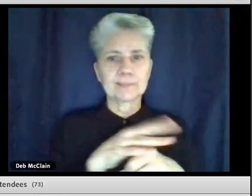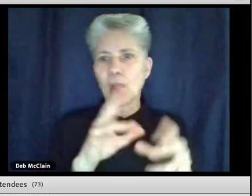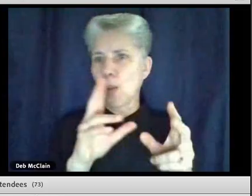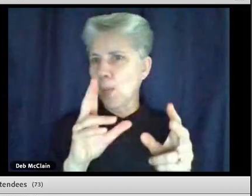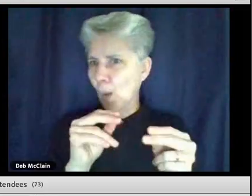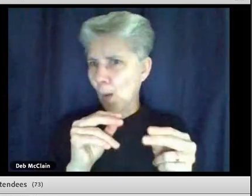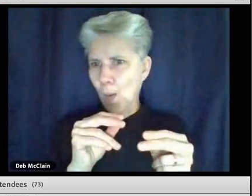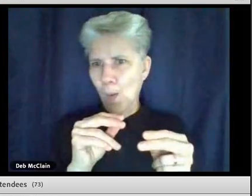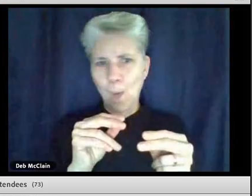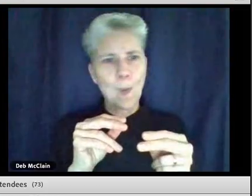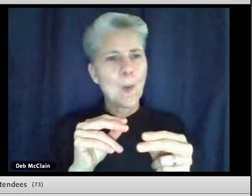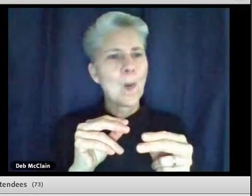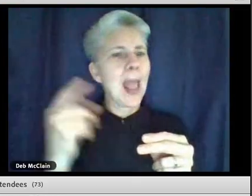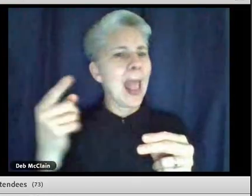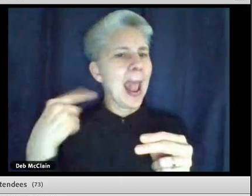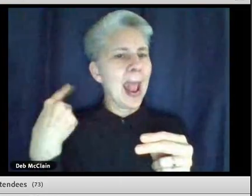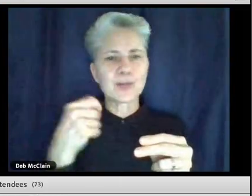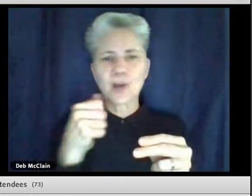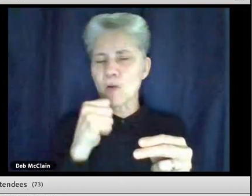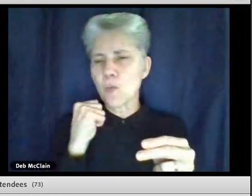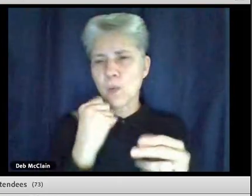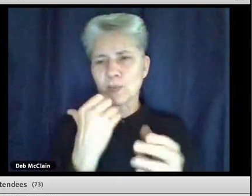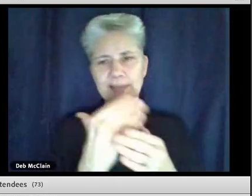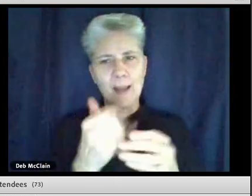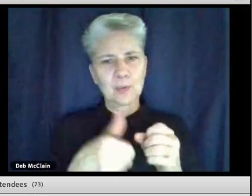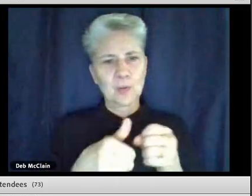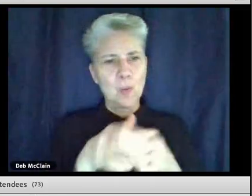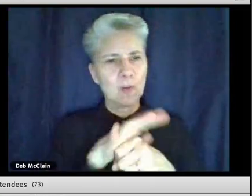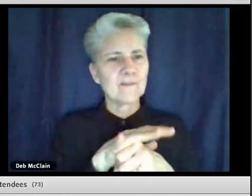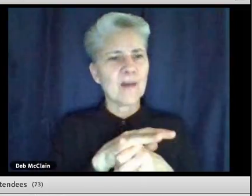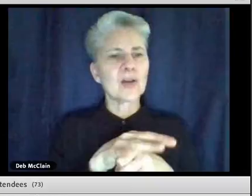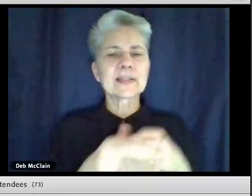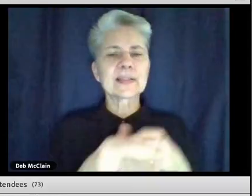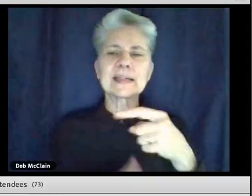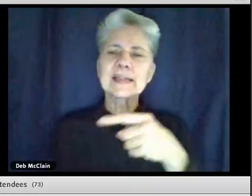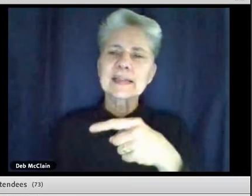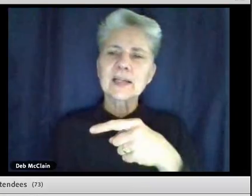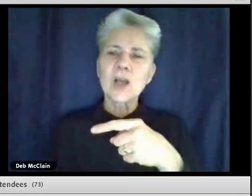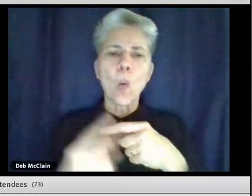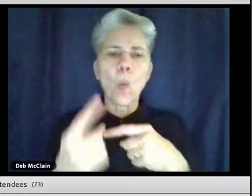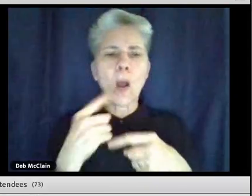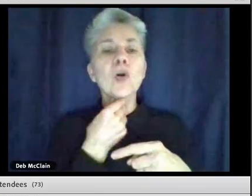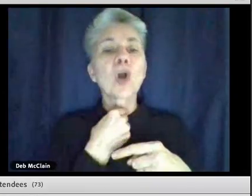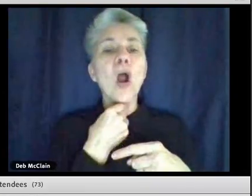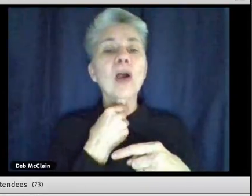"No, a Hair Dryer Won't Stop Coronavirus." Here is again the one about "Will Gargling with Salt Water